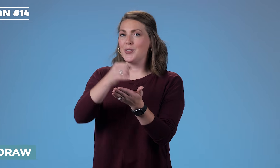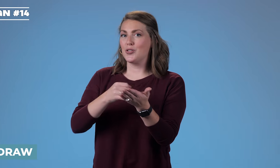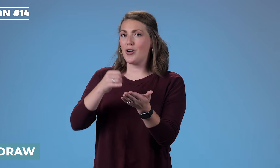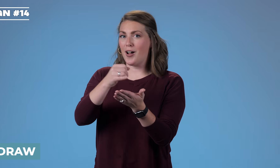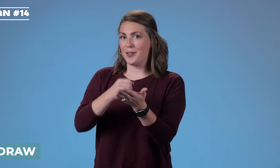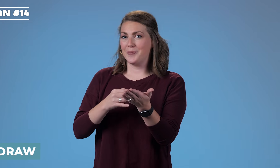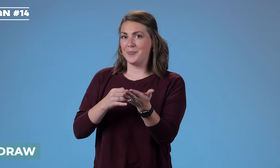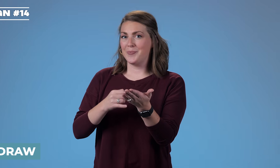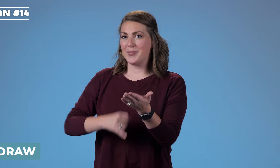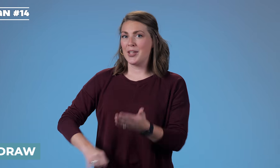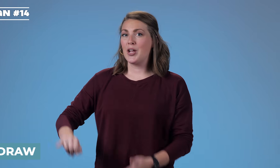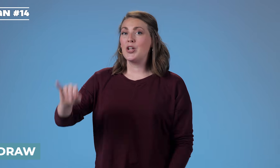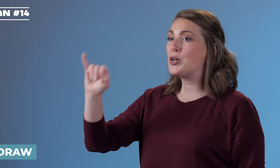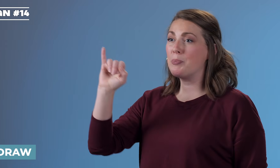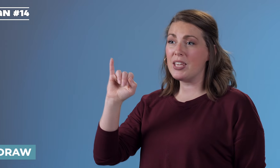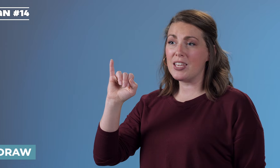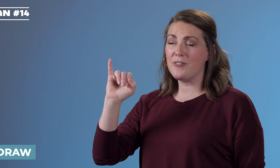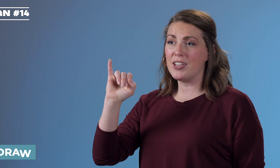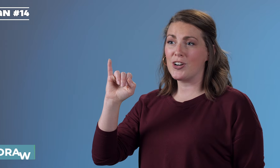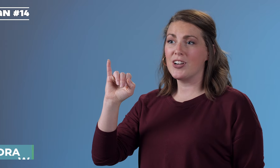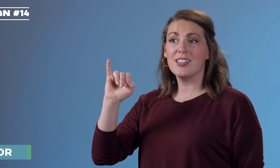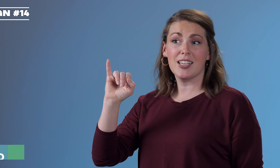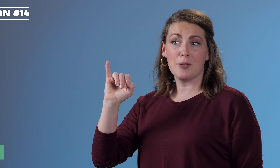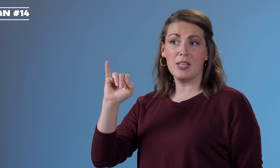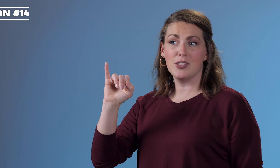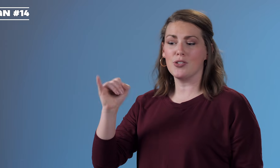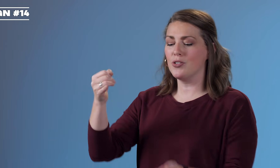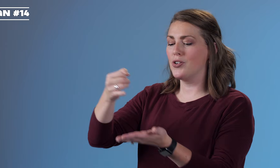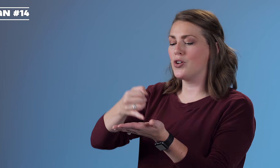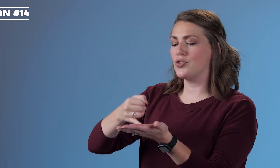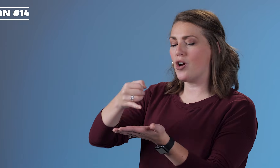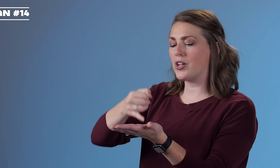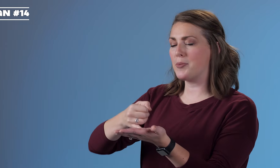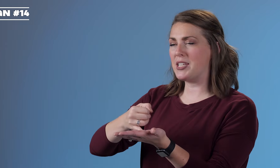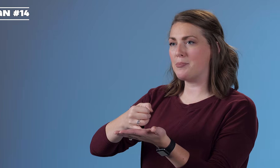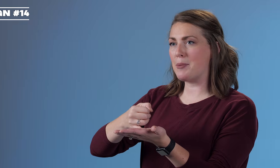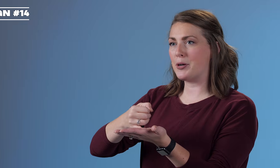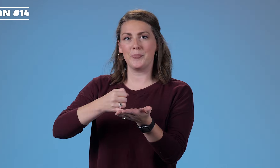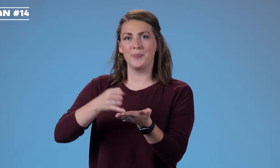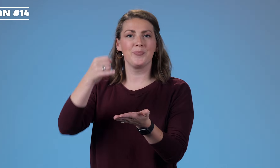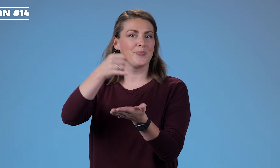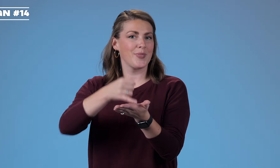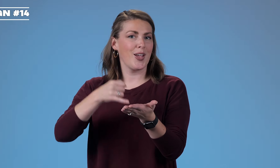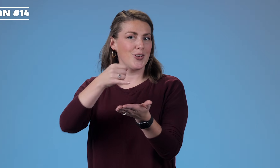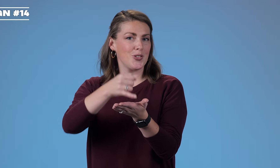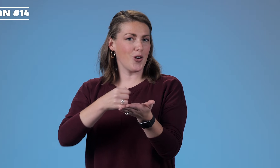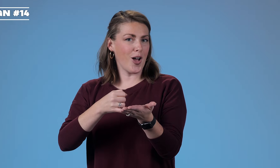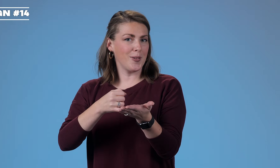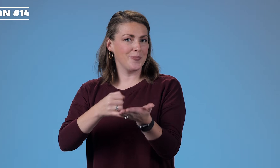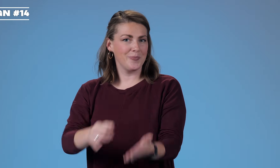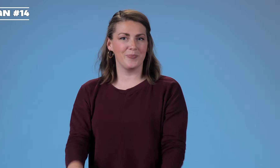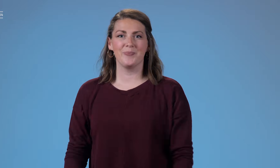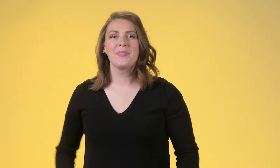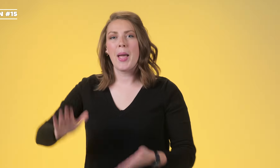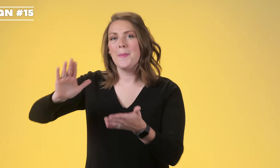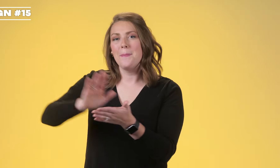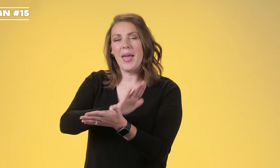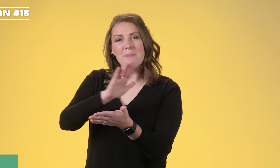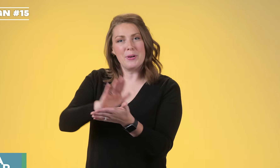Draw, draw, your pinky finger is like a pencil drawing on a piece of paper, draw. Paper,